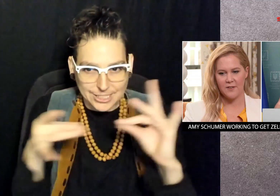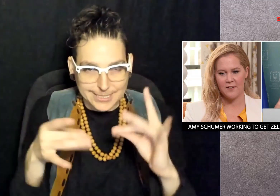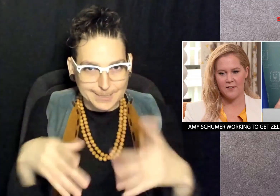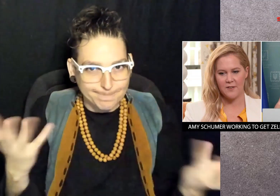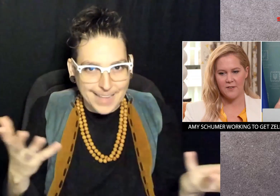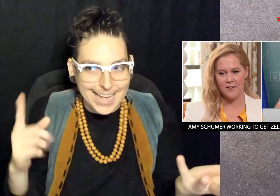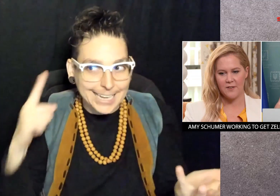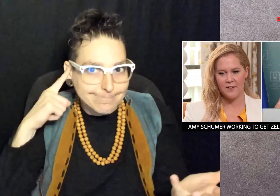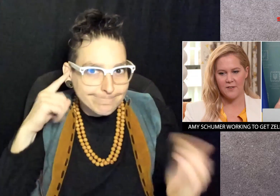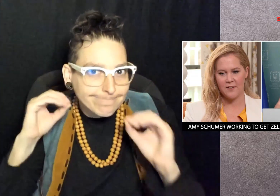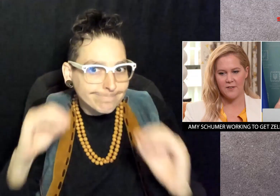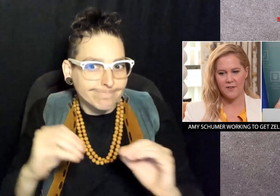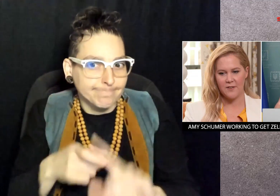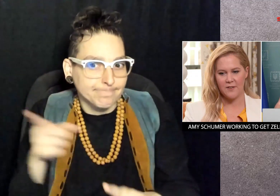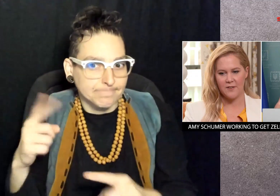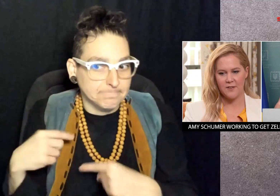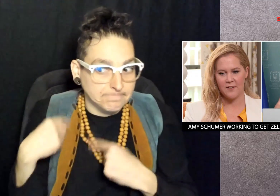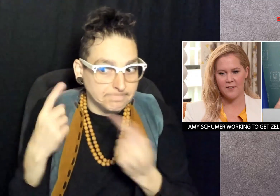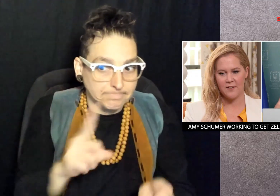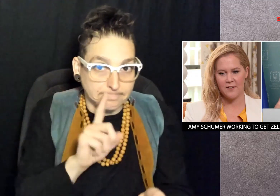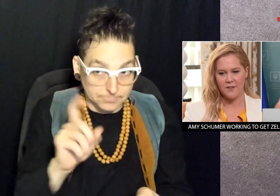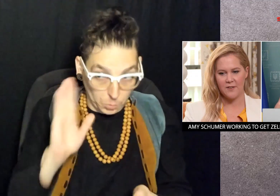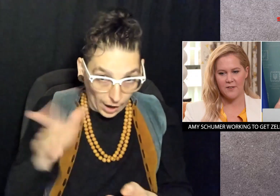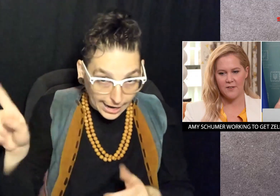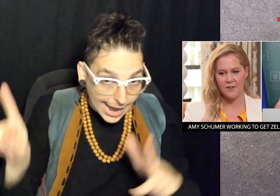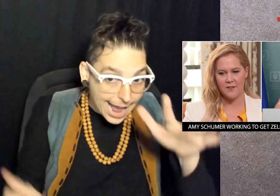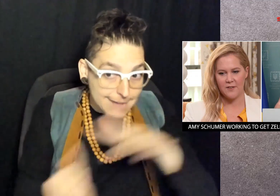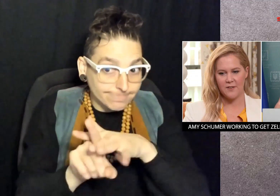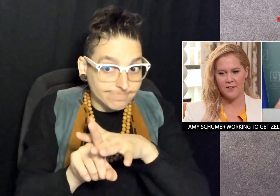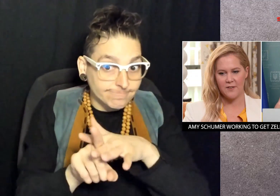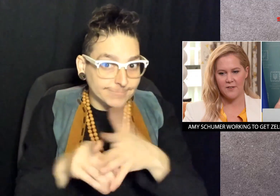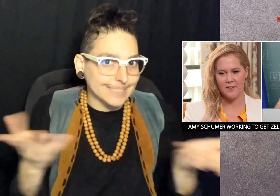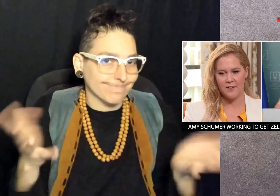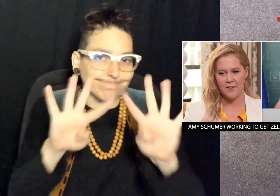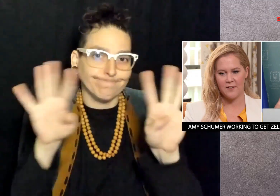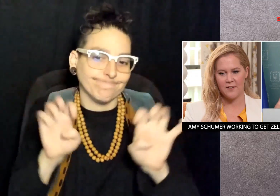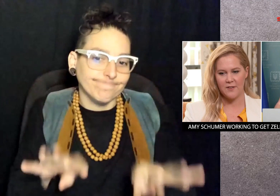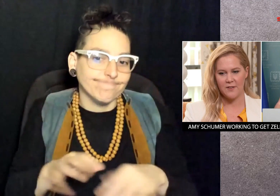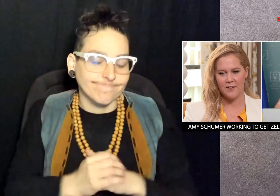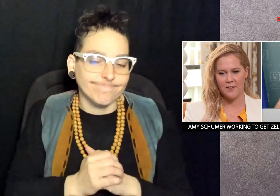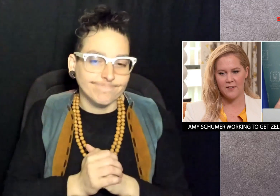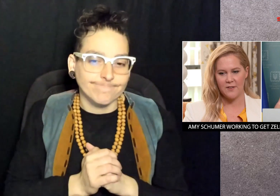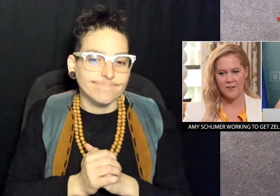via satellite or have him record a message but there's been no word on whether the Ukrainian